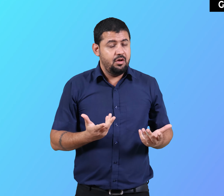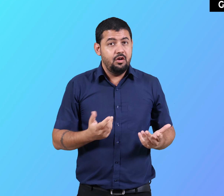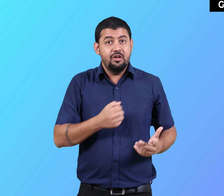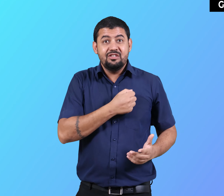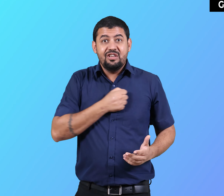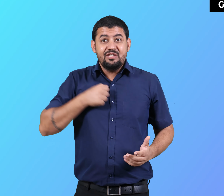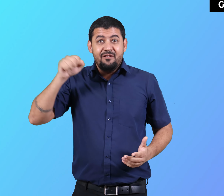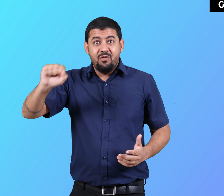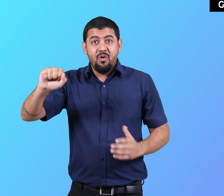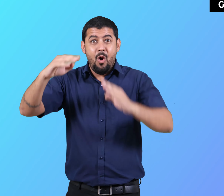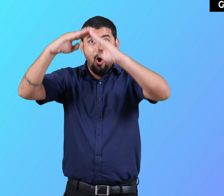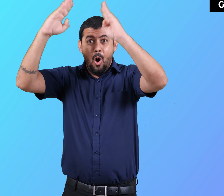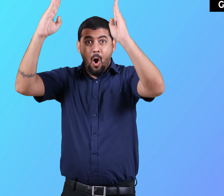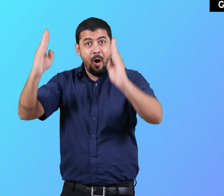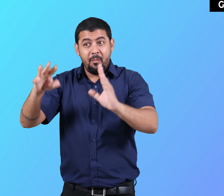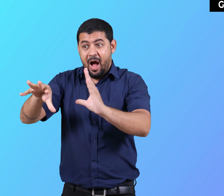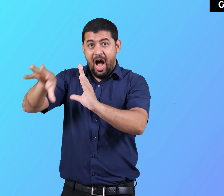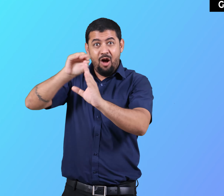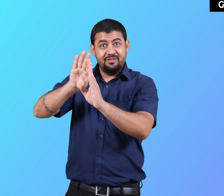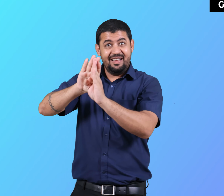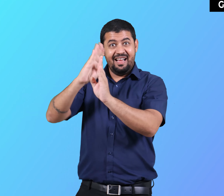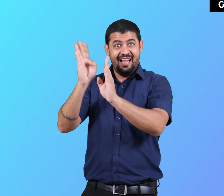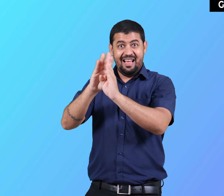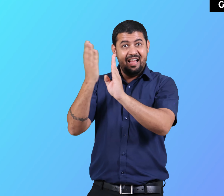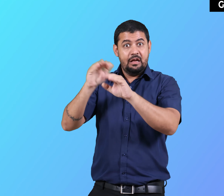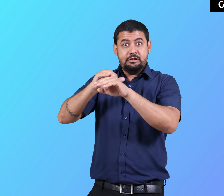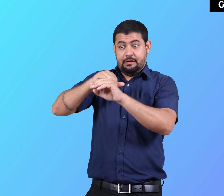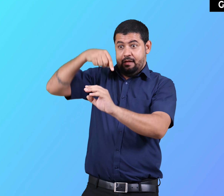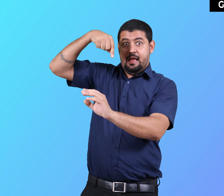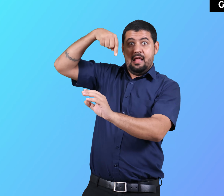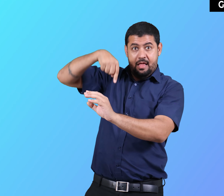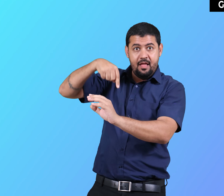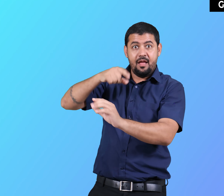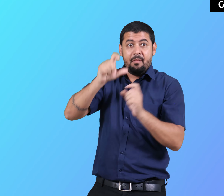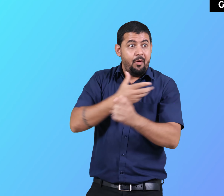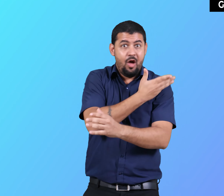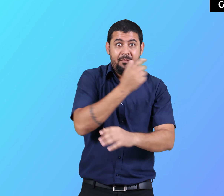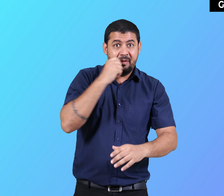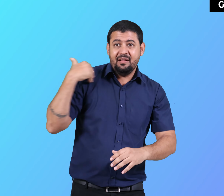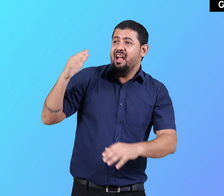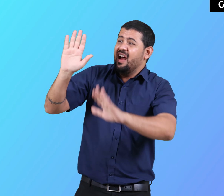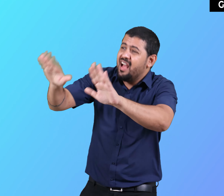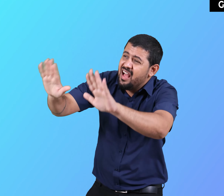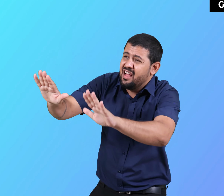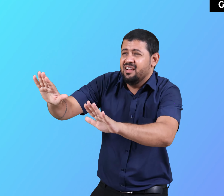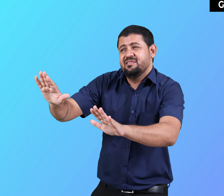So the brothers went to the servant in charge of Joseph’s house and spoke to him outside the door.